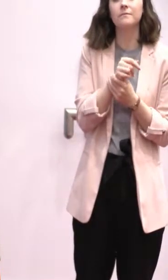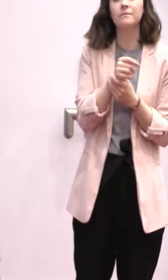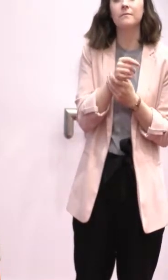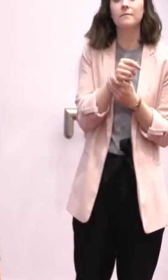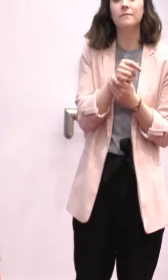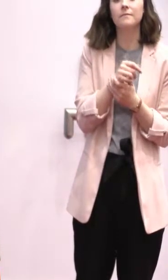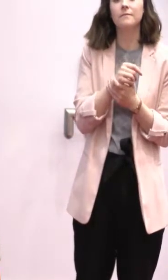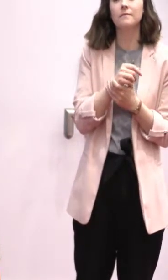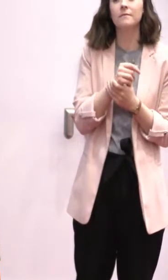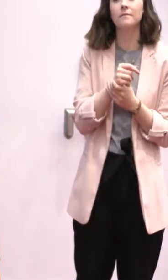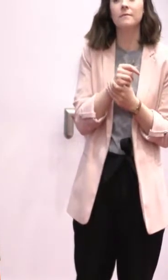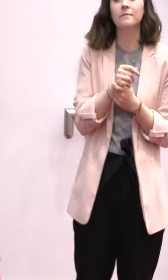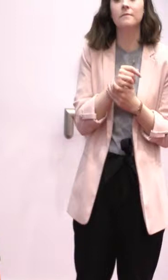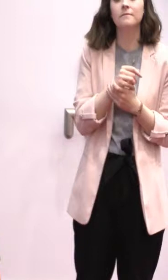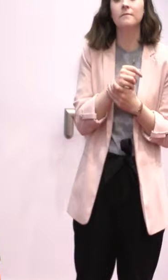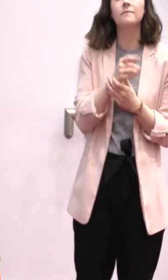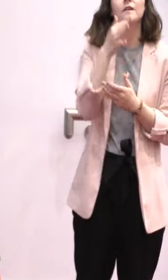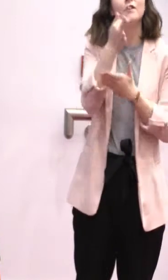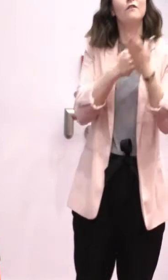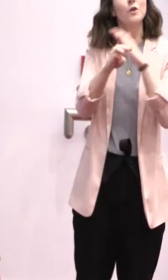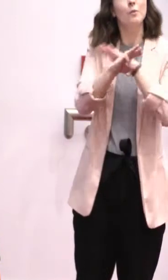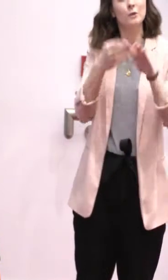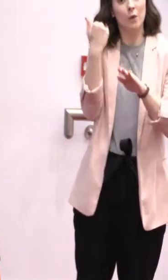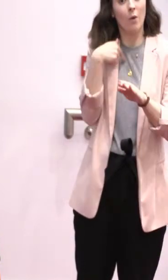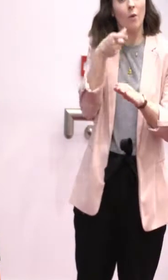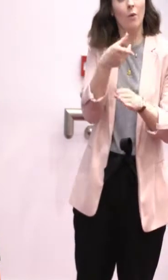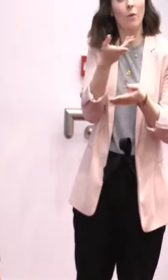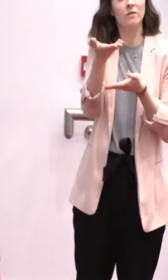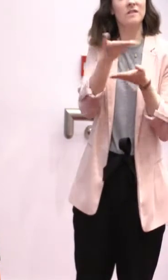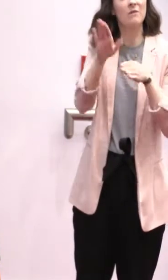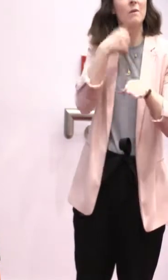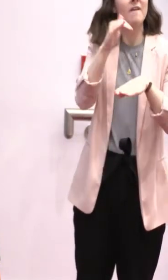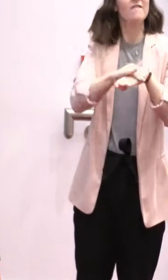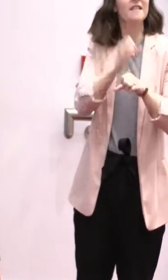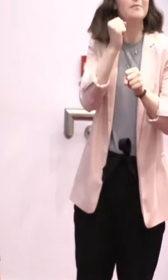to me "It can't have been your first choice."